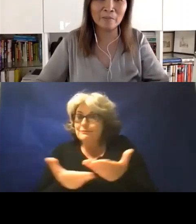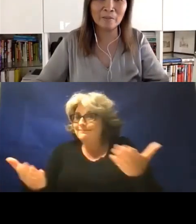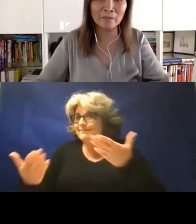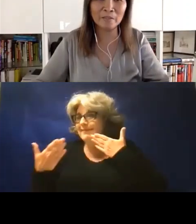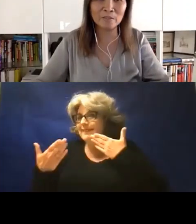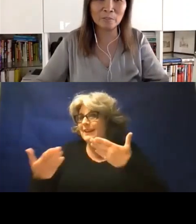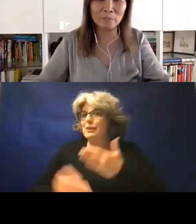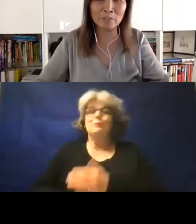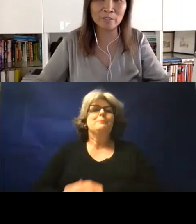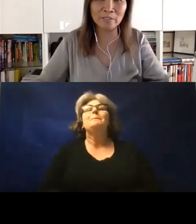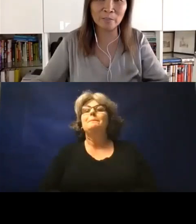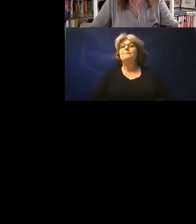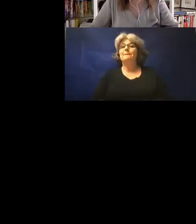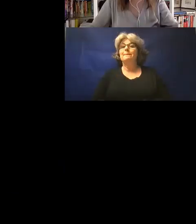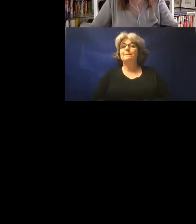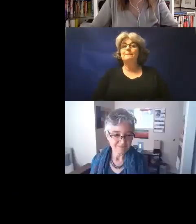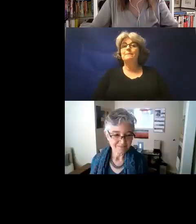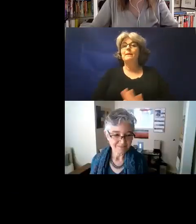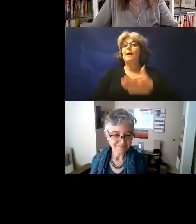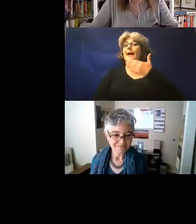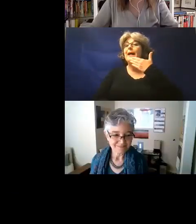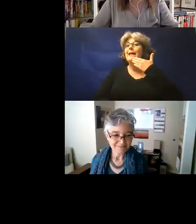Thanks so much Cindy. We'll now move on to Catherine.